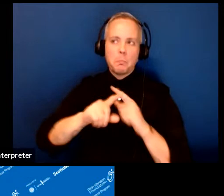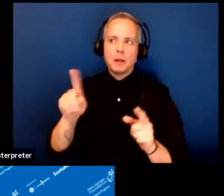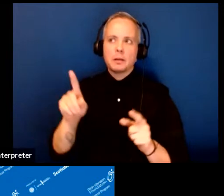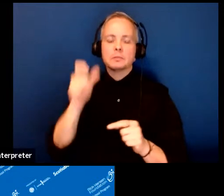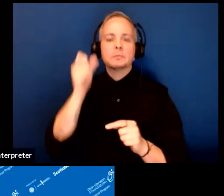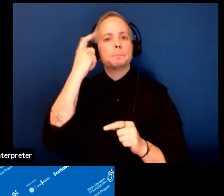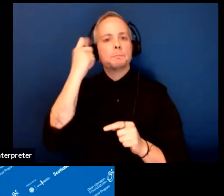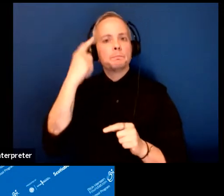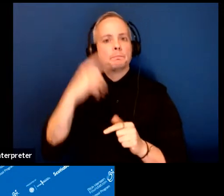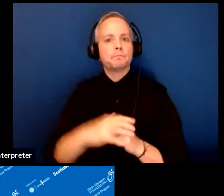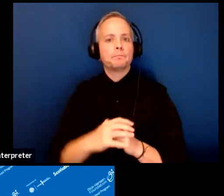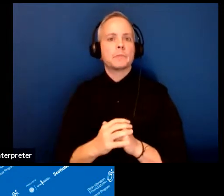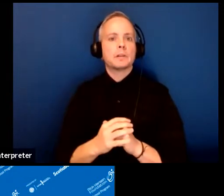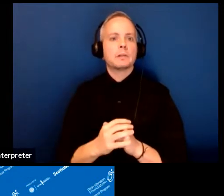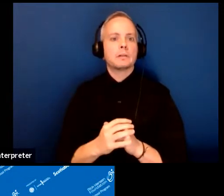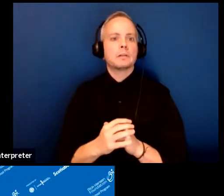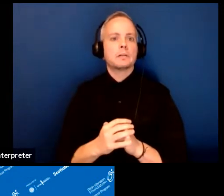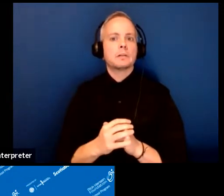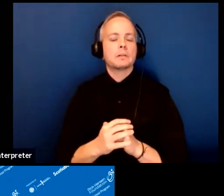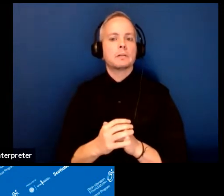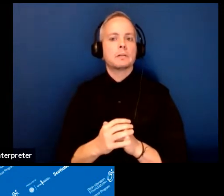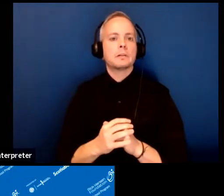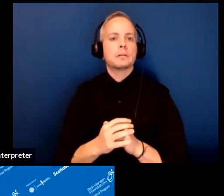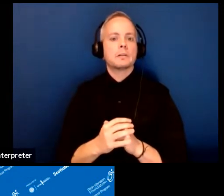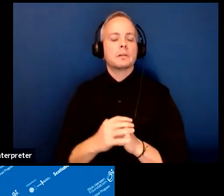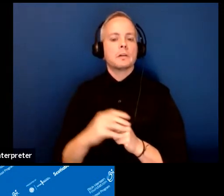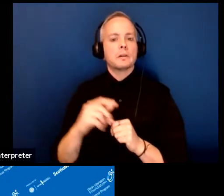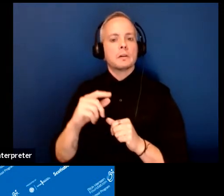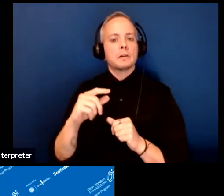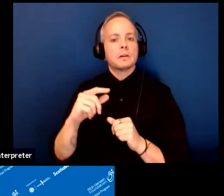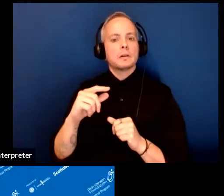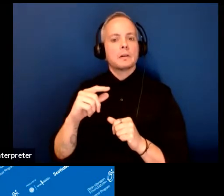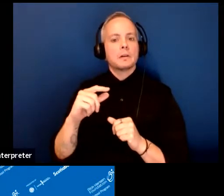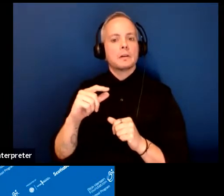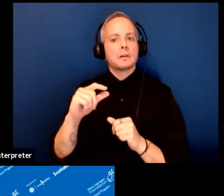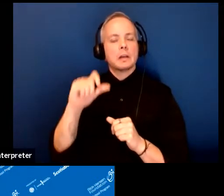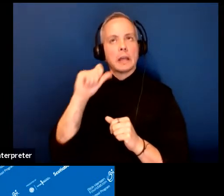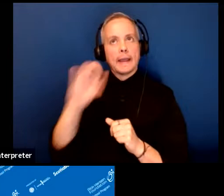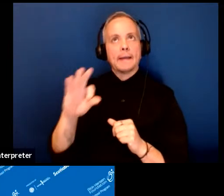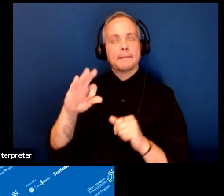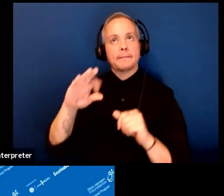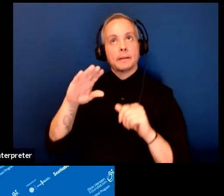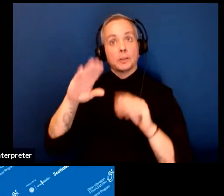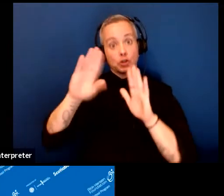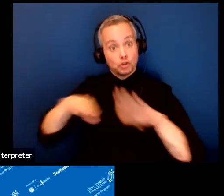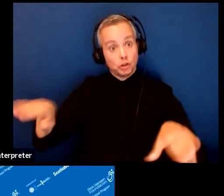SAID ABOUT CHILDREN WHO GROW UP WITH PARENTS WITH CERTAIN TYPES